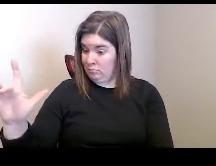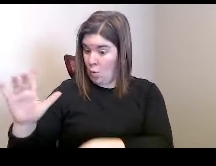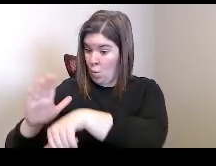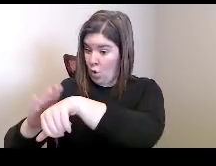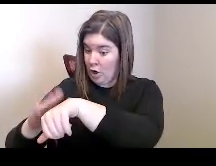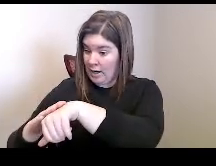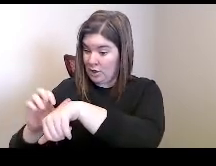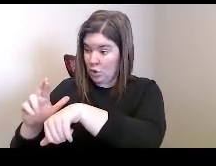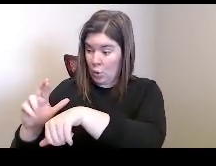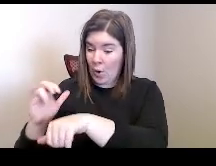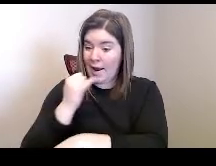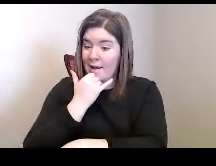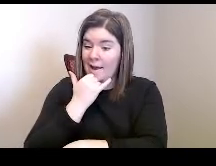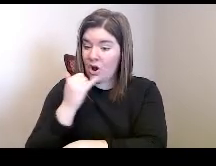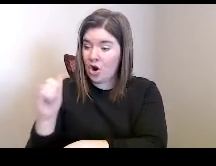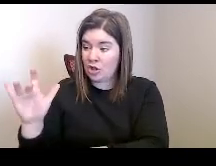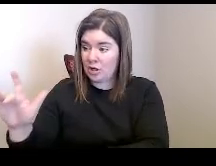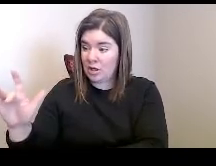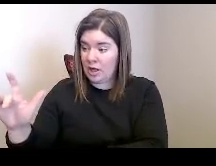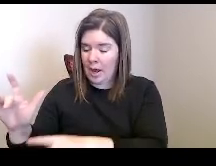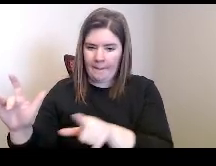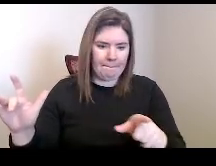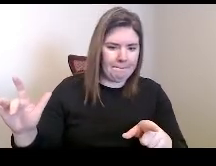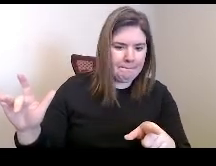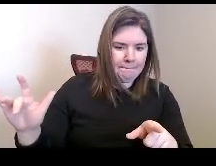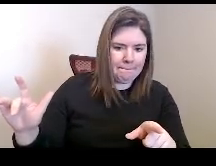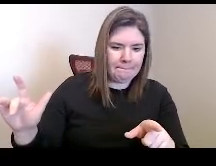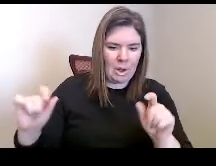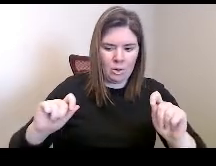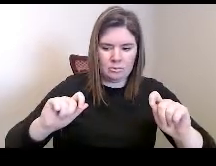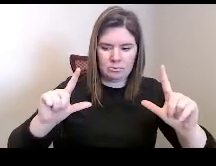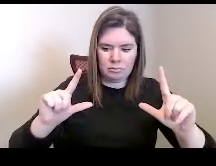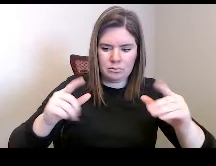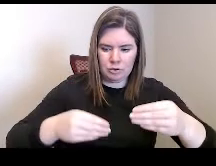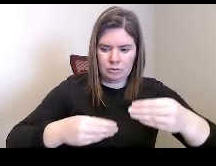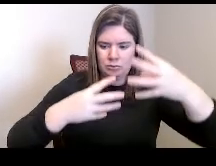it will take you to that spot in the document. So, in this case it's taking me to the